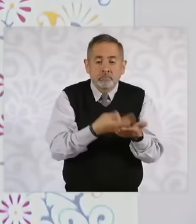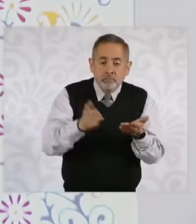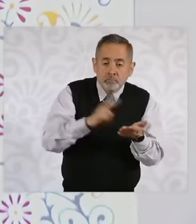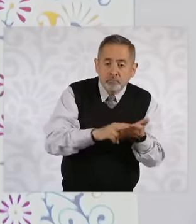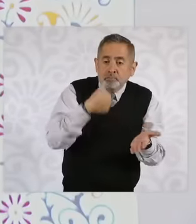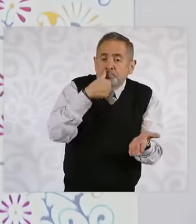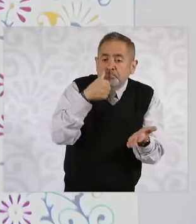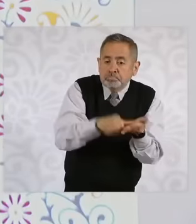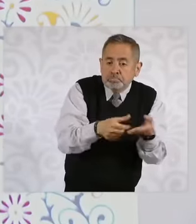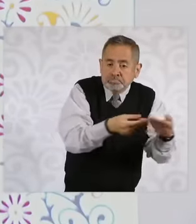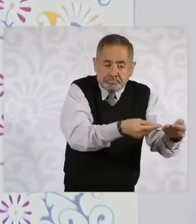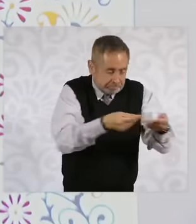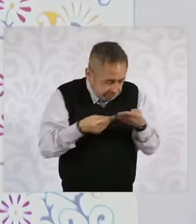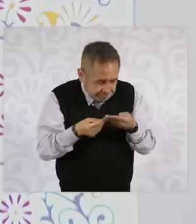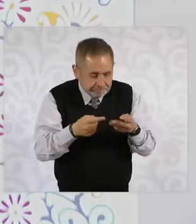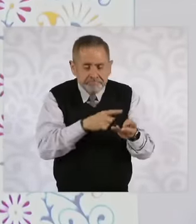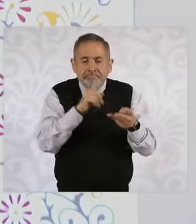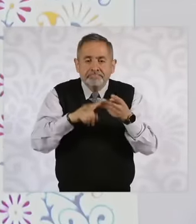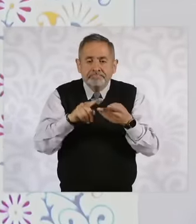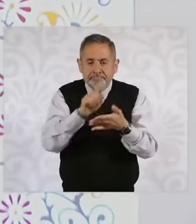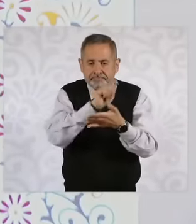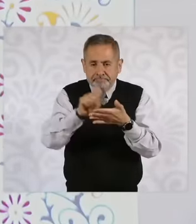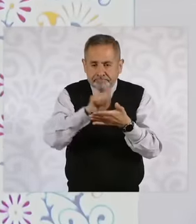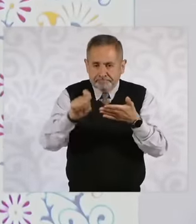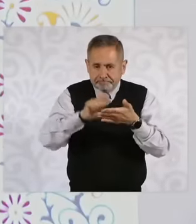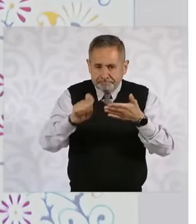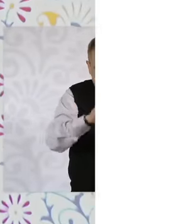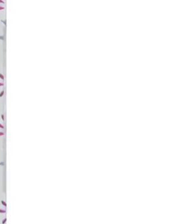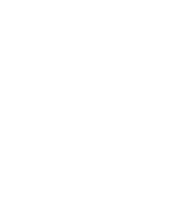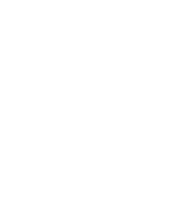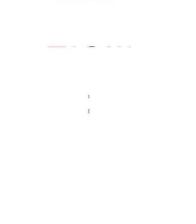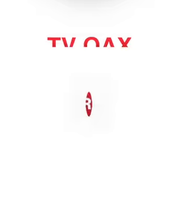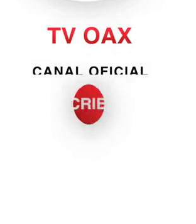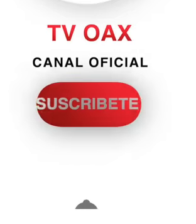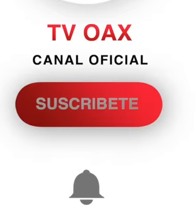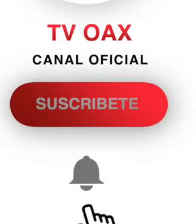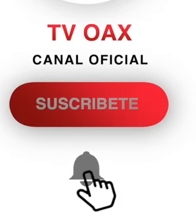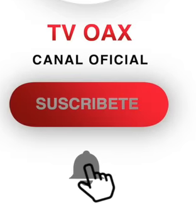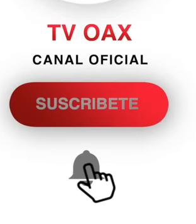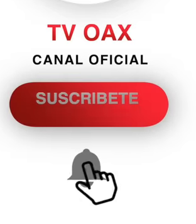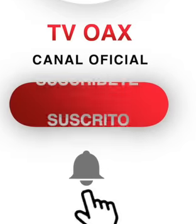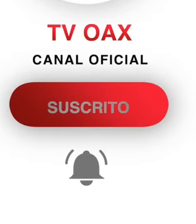to do an essay they have to present their resume in the case of magistrates